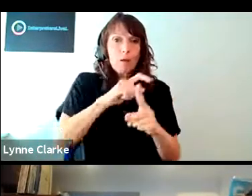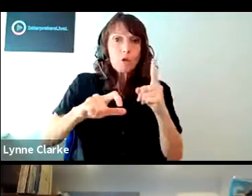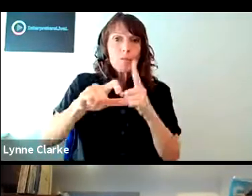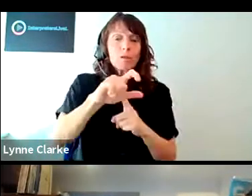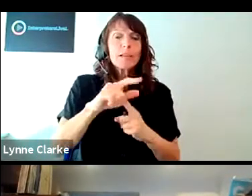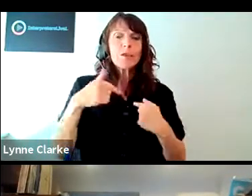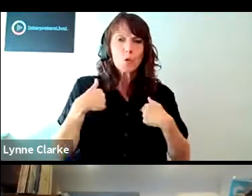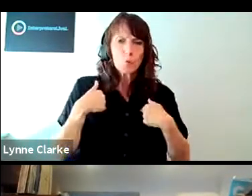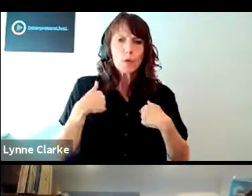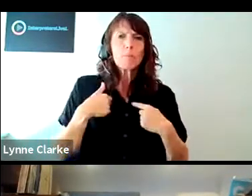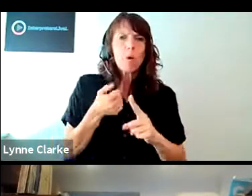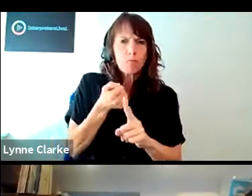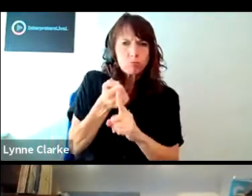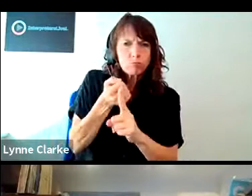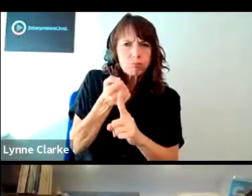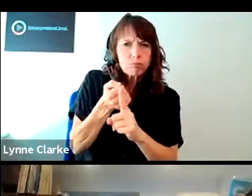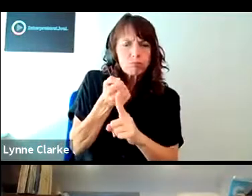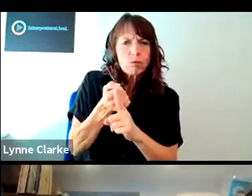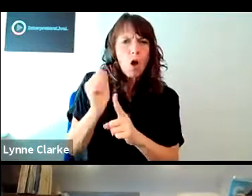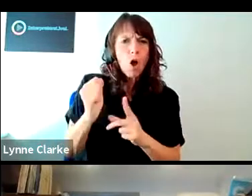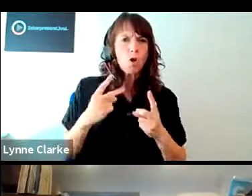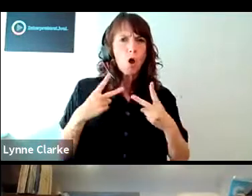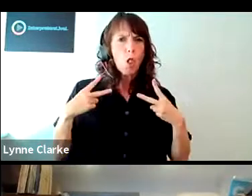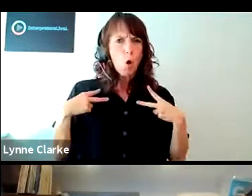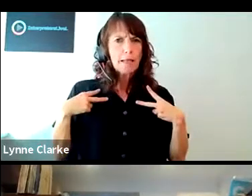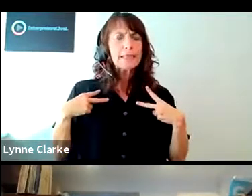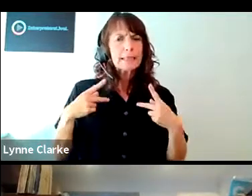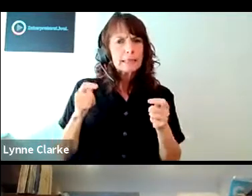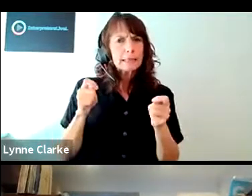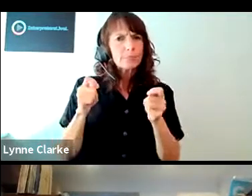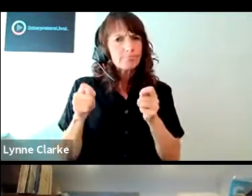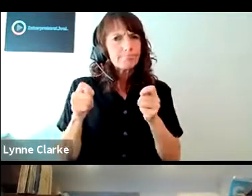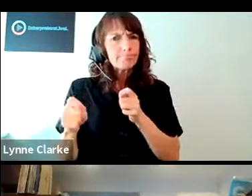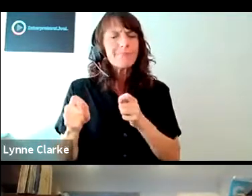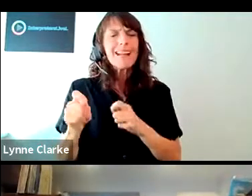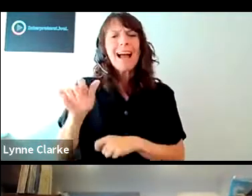lawyers and that is now starting to shift. I'm not saying there's not ambulance chasers. There are,